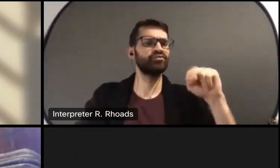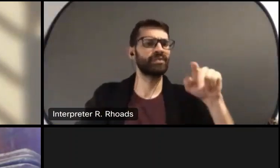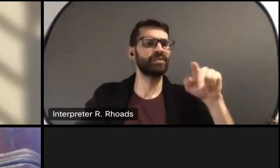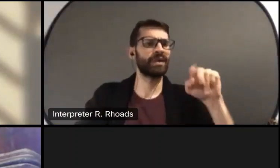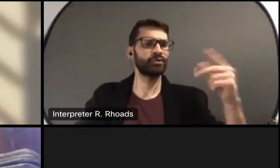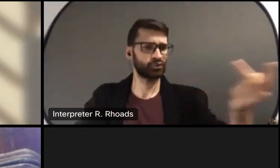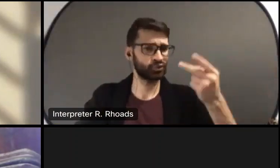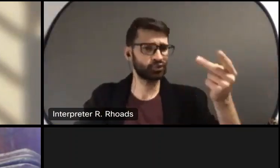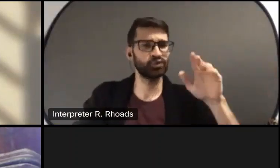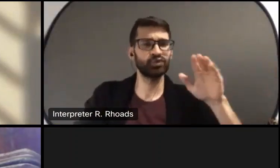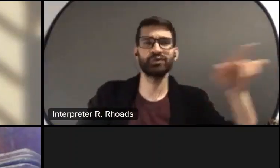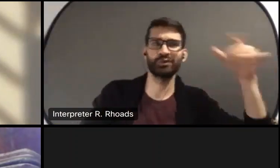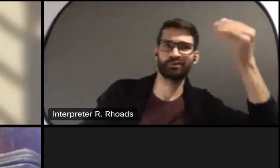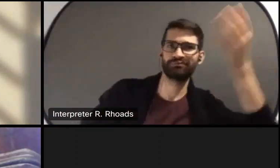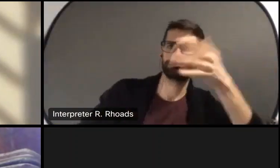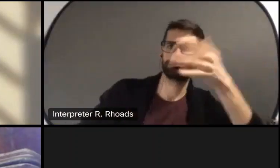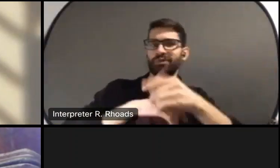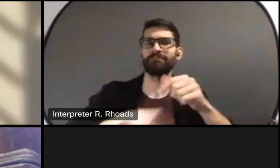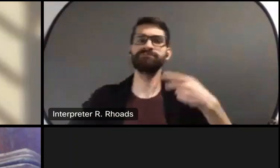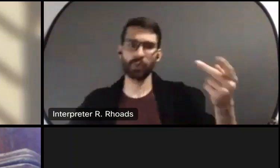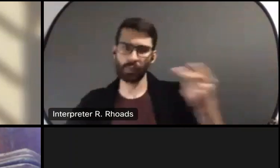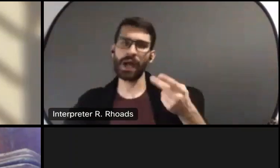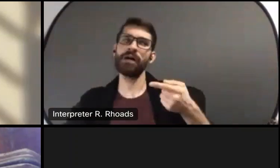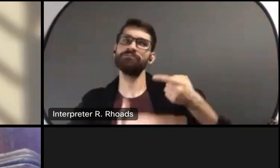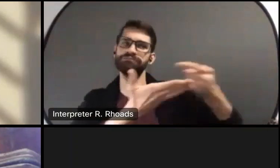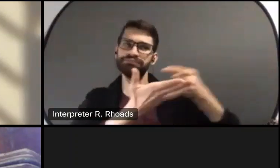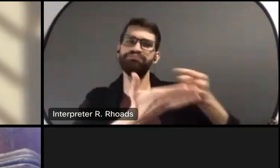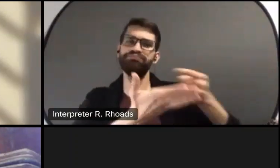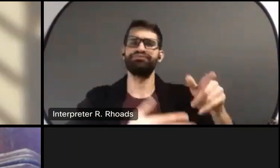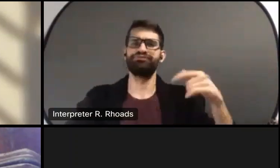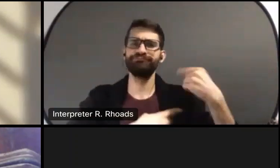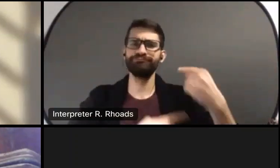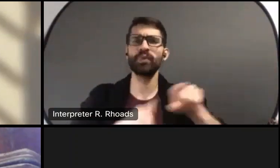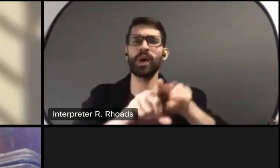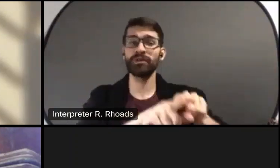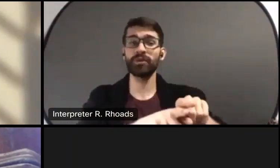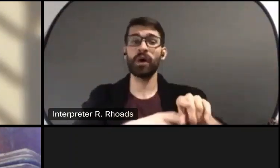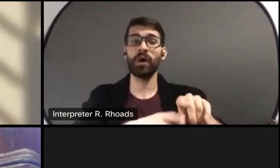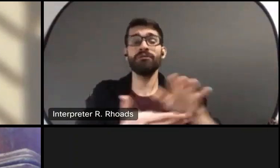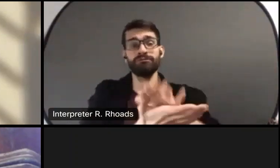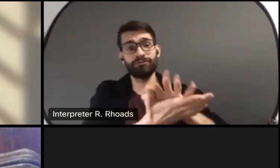so certain documents that are retained by Commissioners must be in a place where other